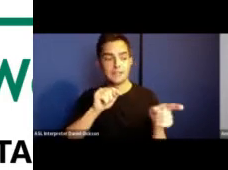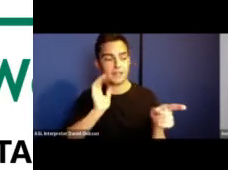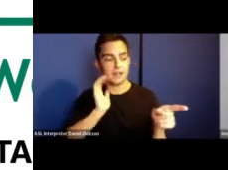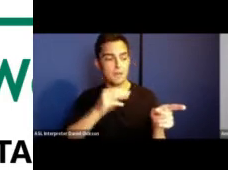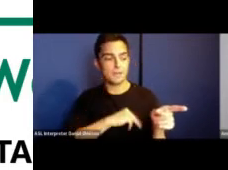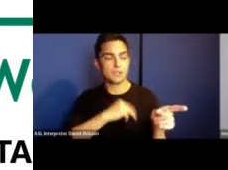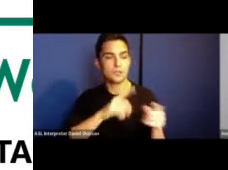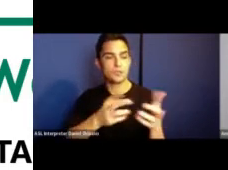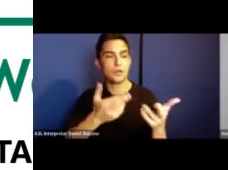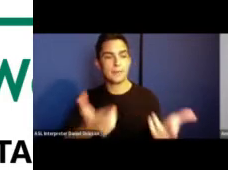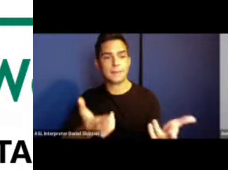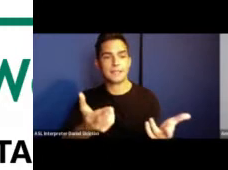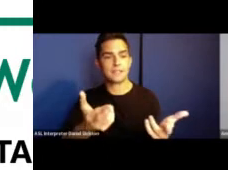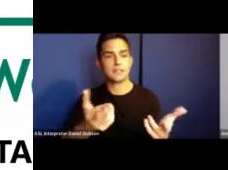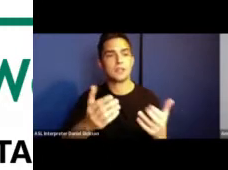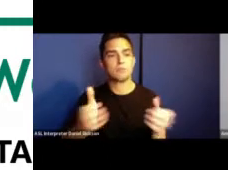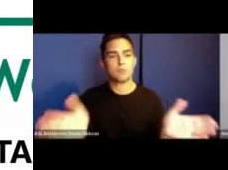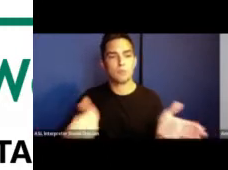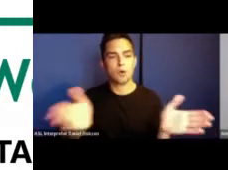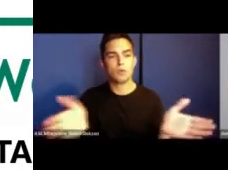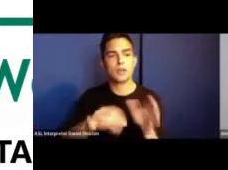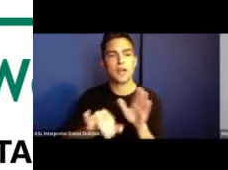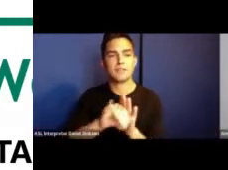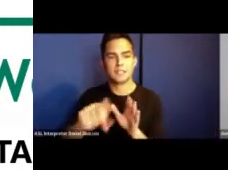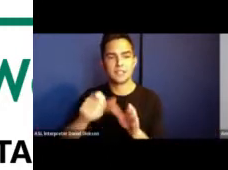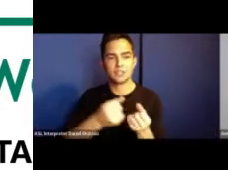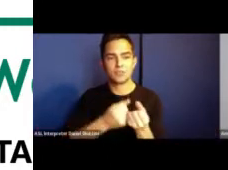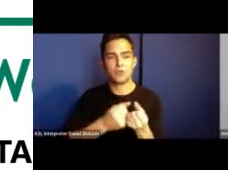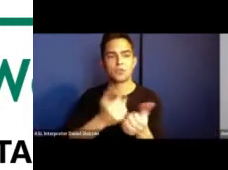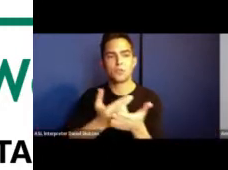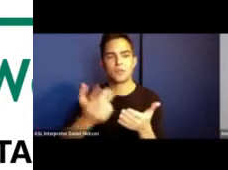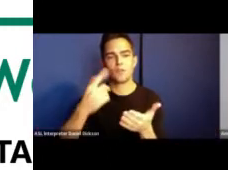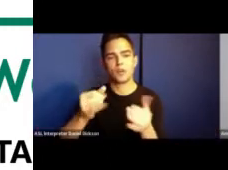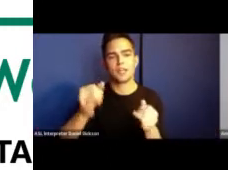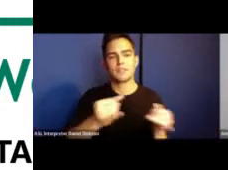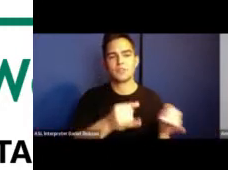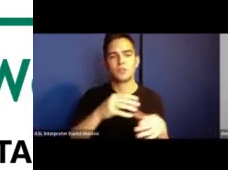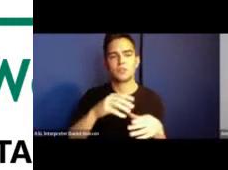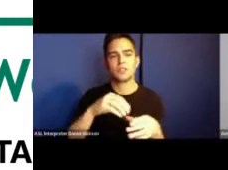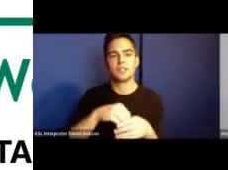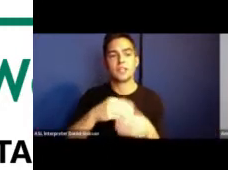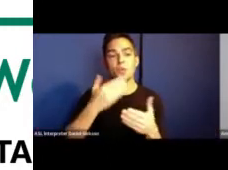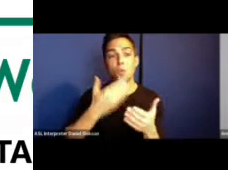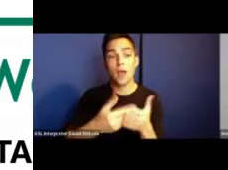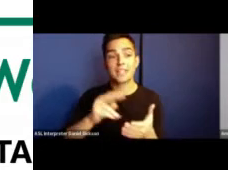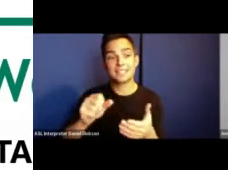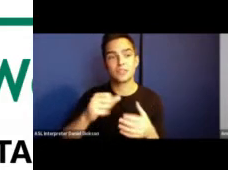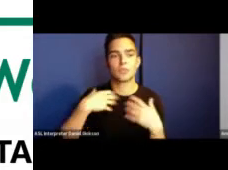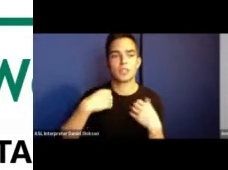recommend and promote identified needed supports and resources for individuals in wellness and recovery from mental health and